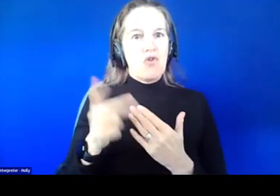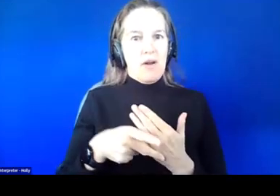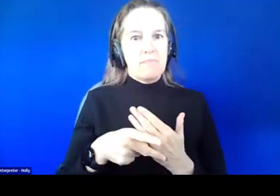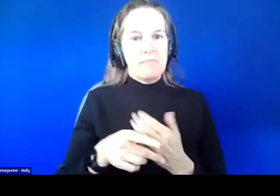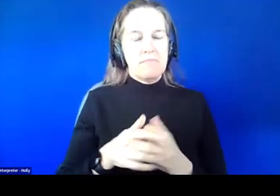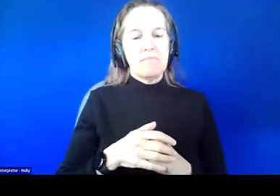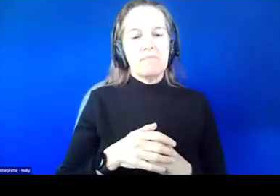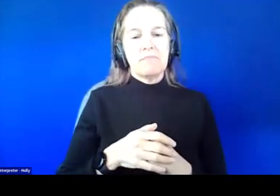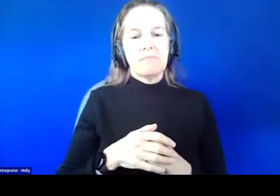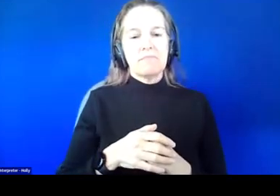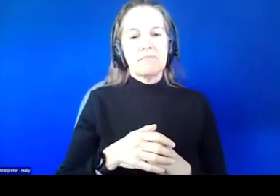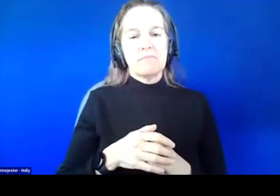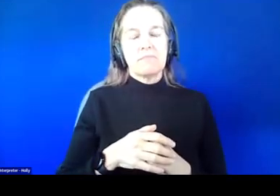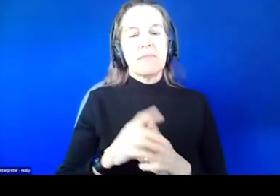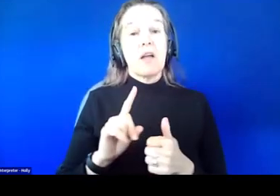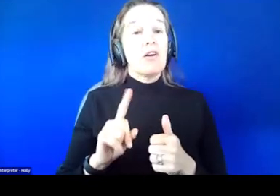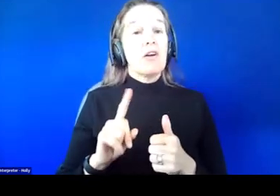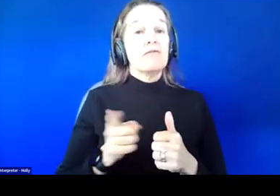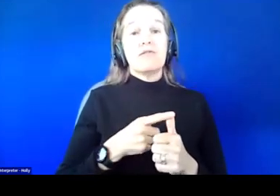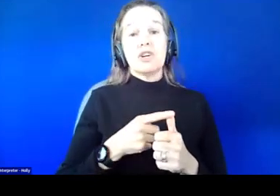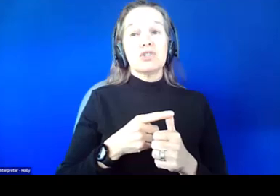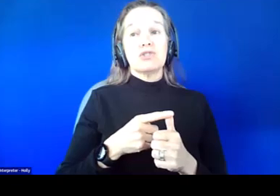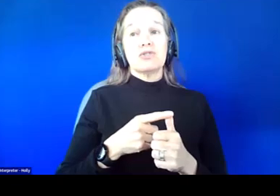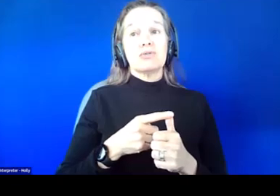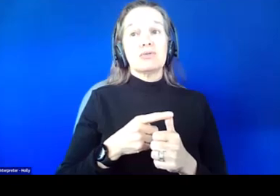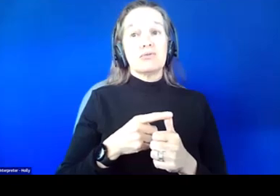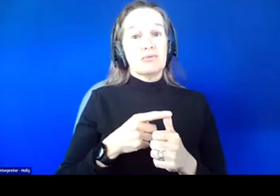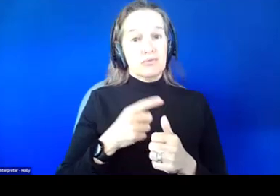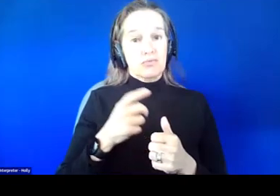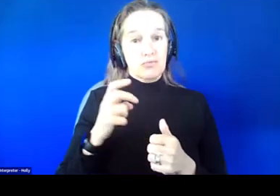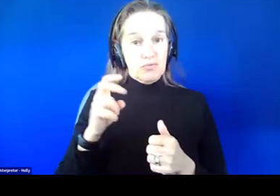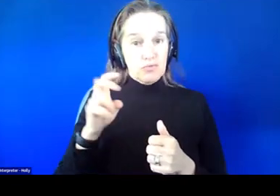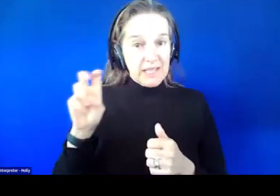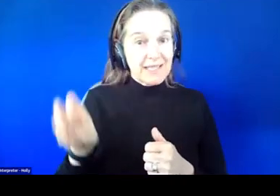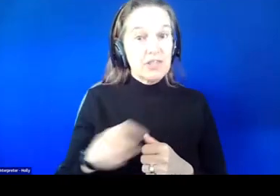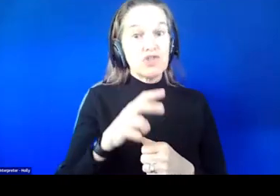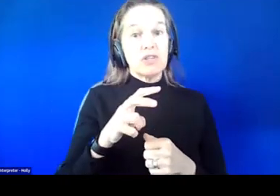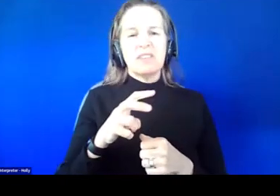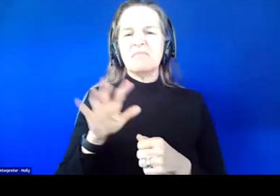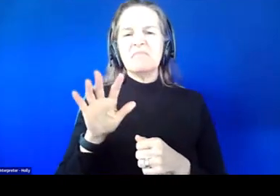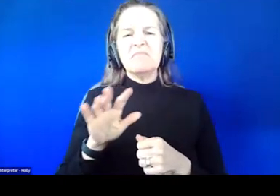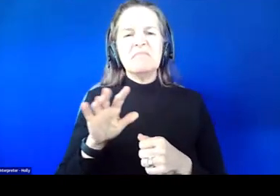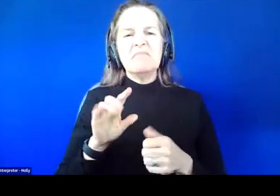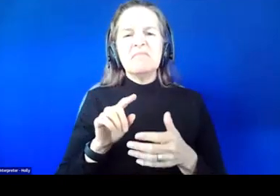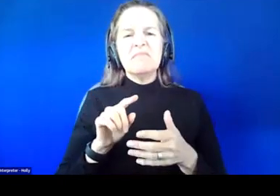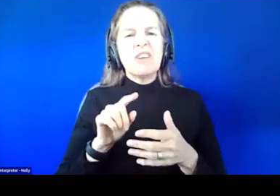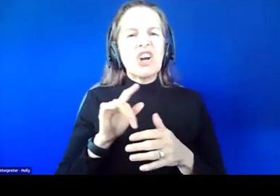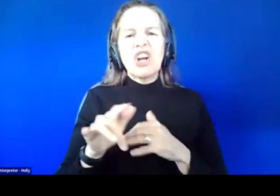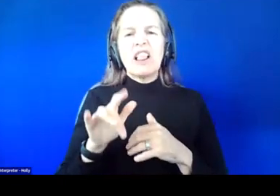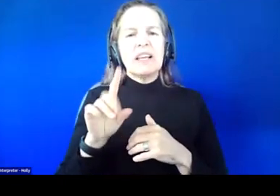transition was in early 2008 over the years we have